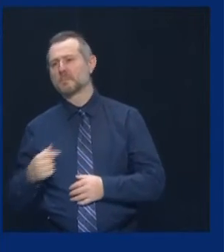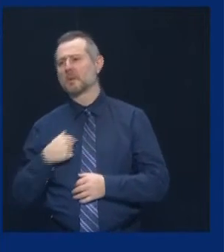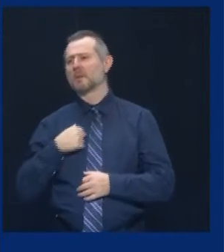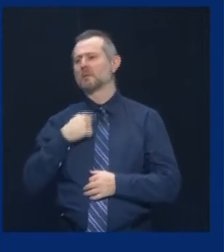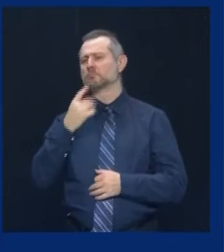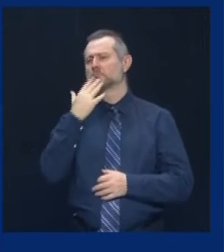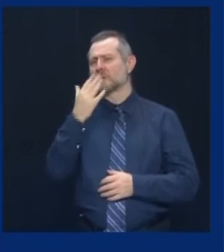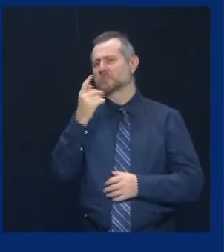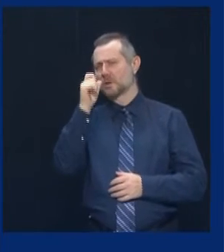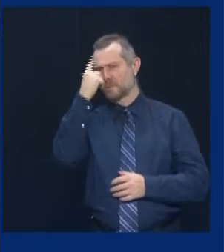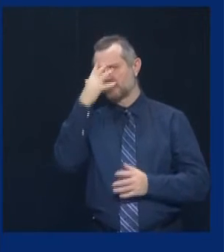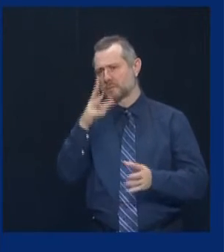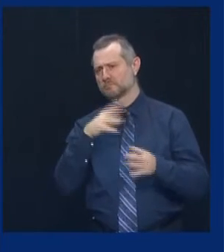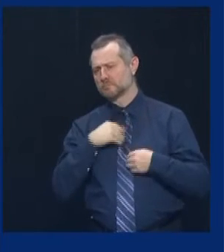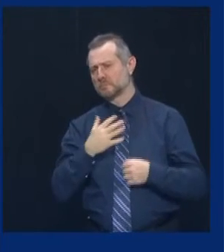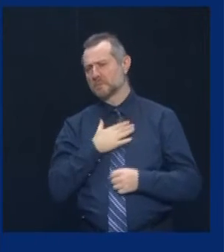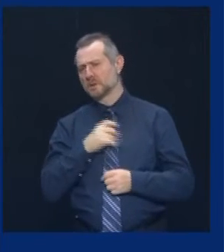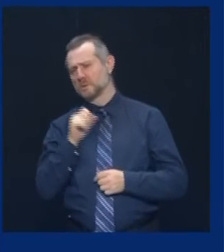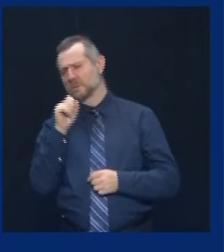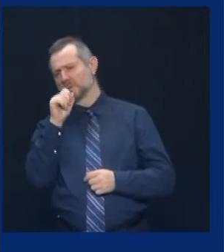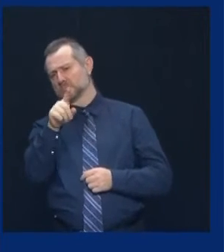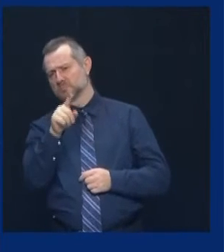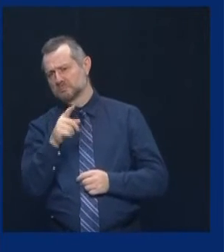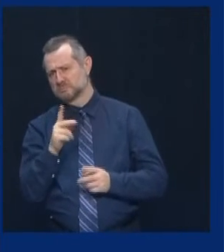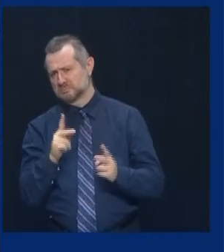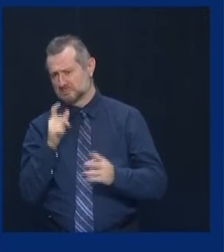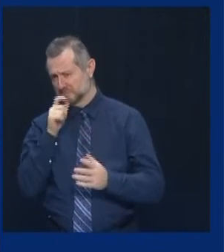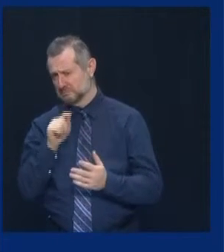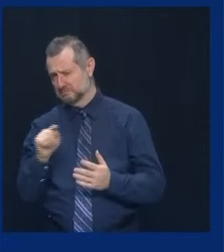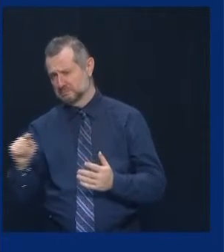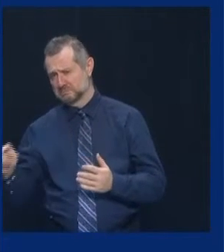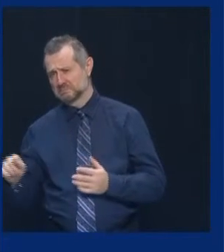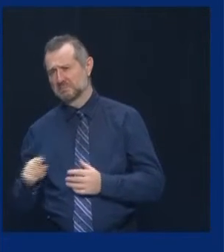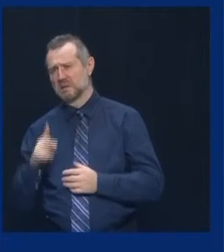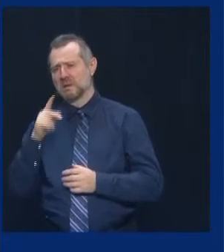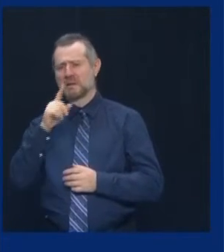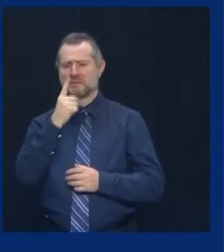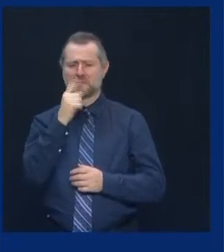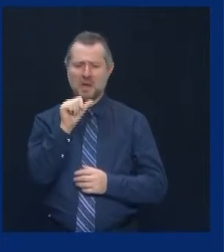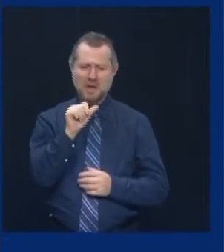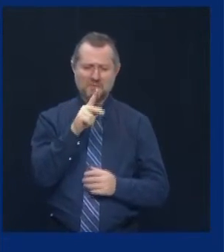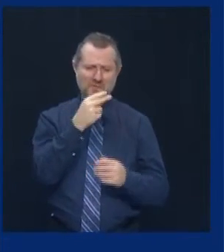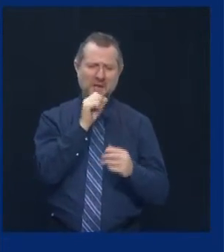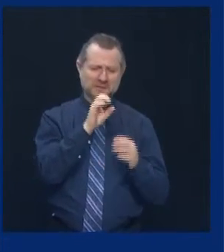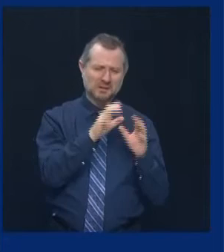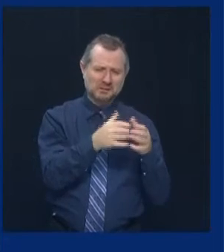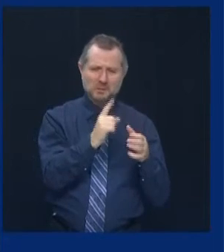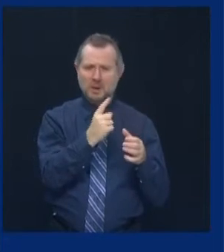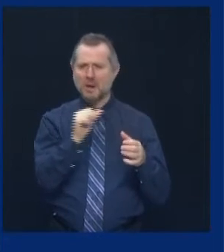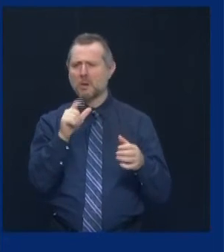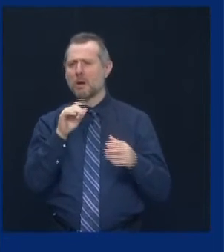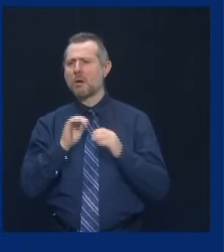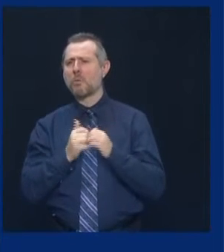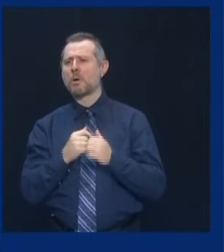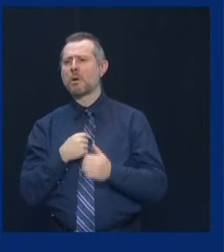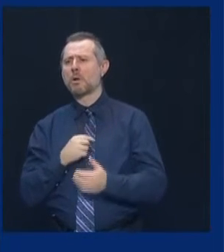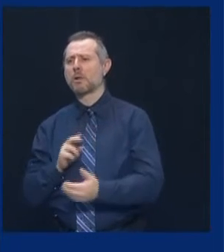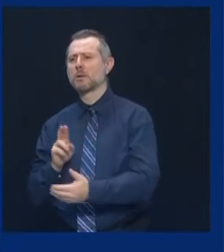THANK YOU FOR TAKING MY QUESTION. THE FIRST QUESTION I WANTED TO ASK ABOUT IS FOR PEOPLE THAT ARE